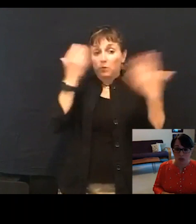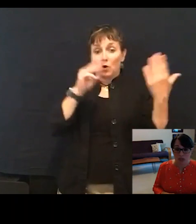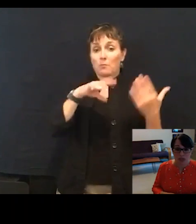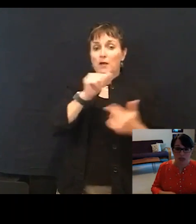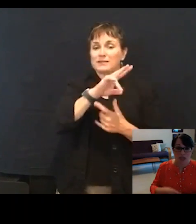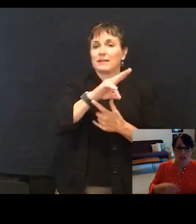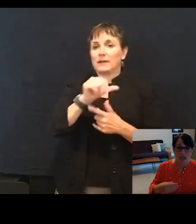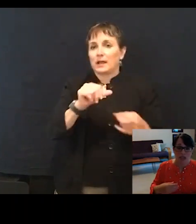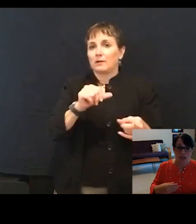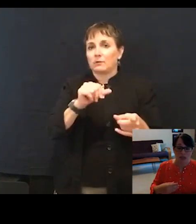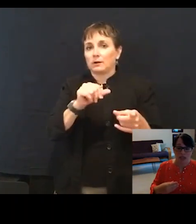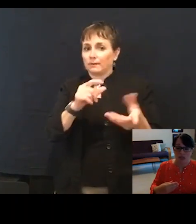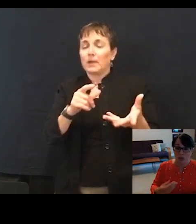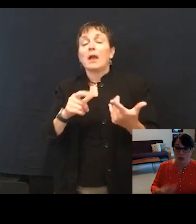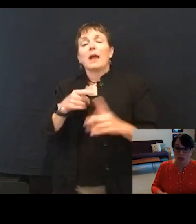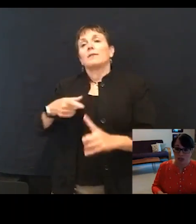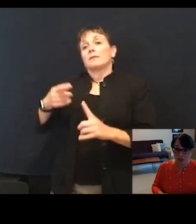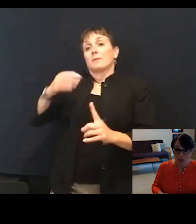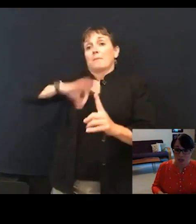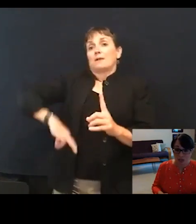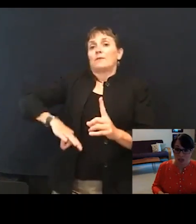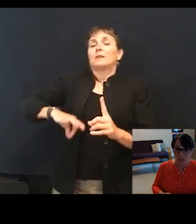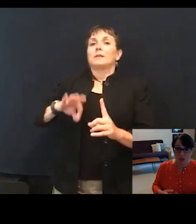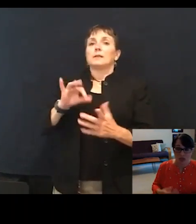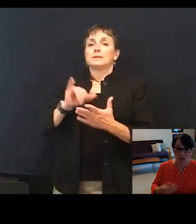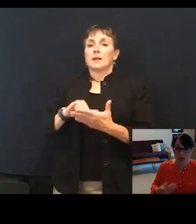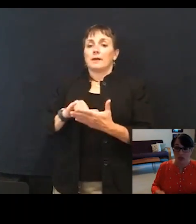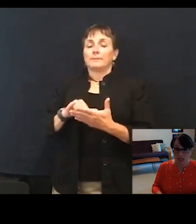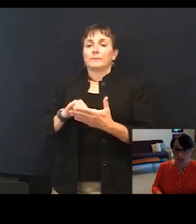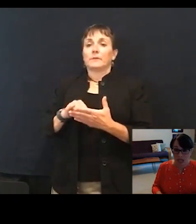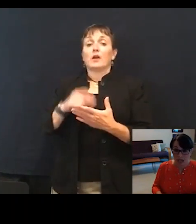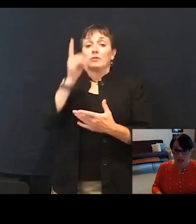is that these mice are more easily genotyped or easy to maintain.